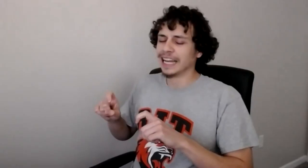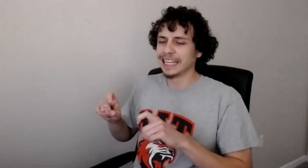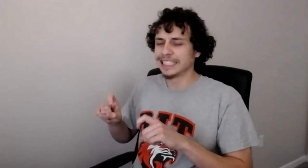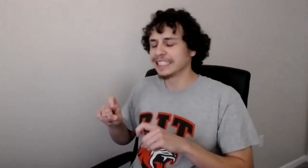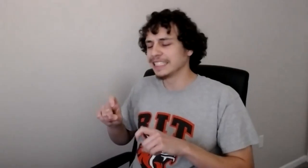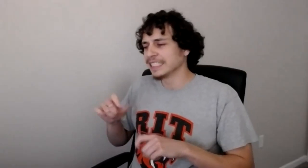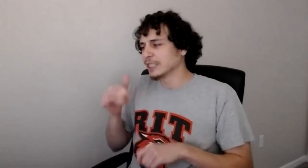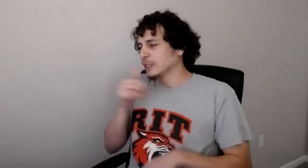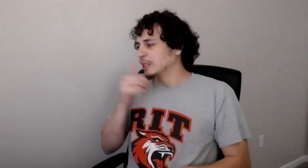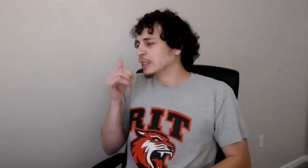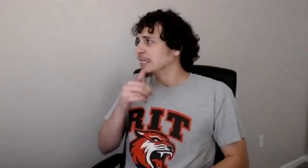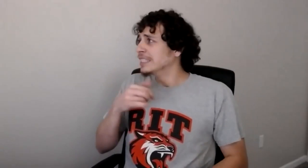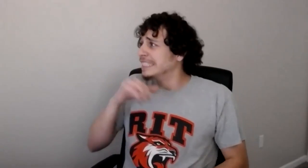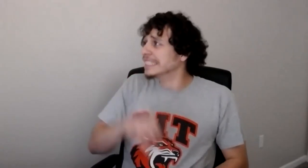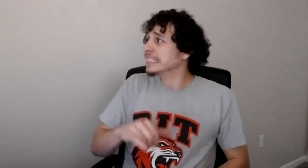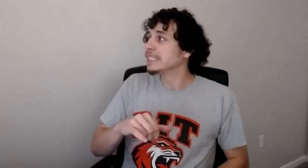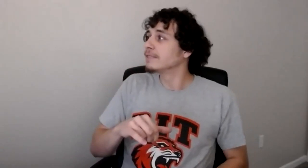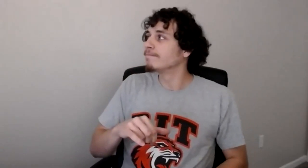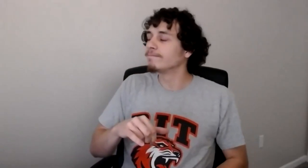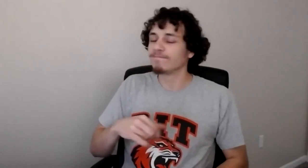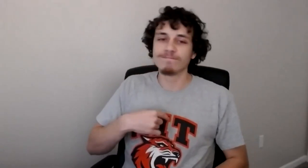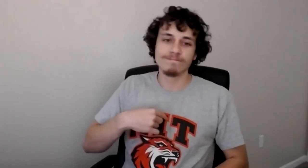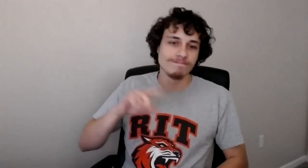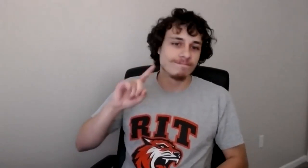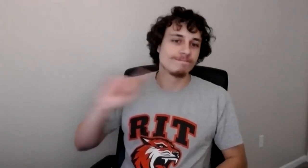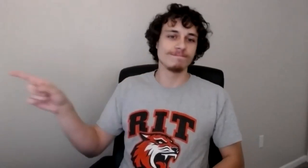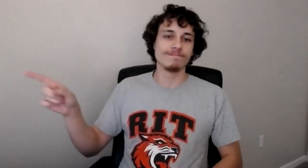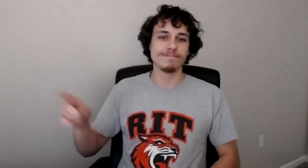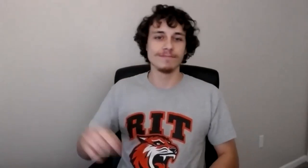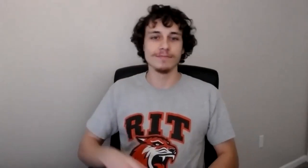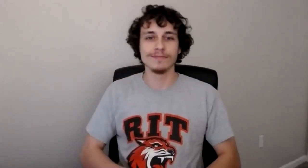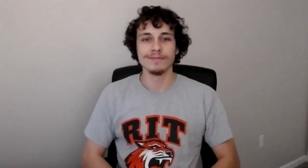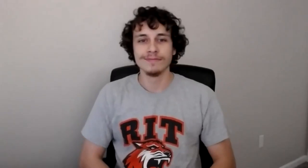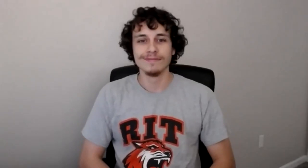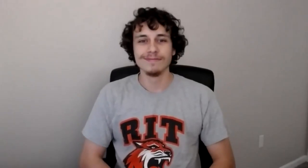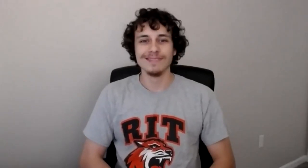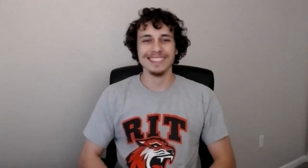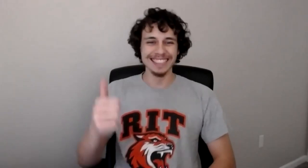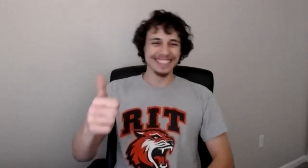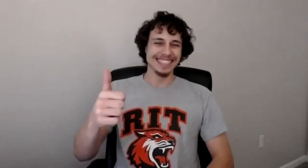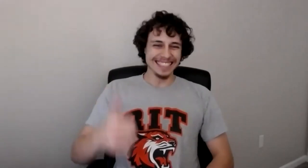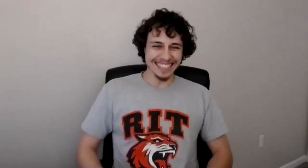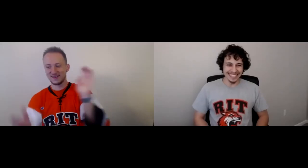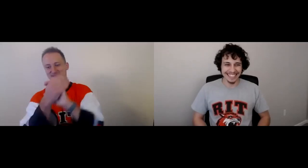Vladimir: X. Y. Z.